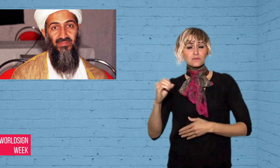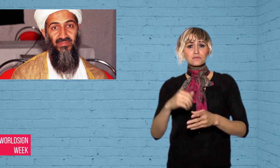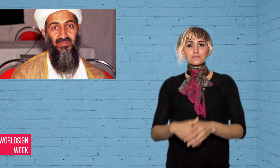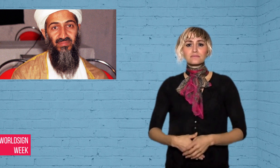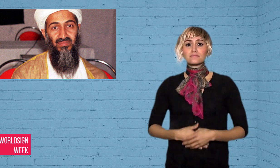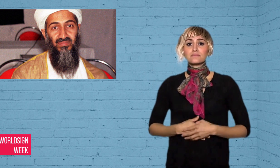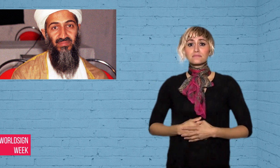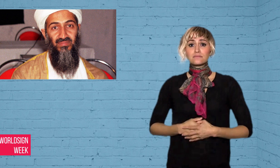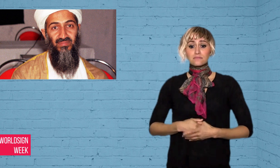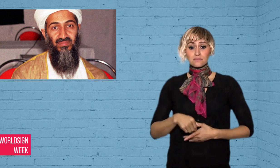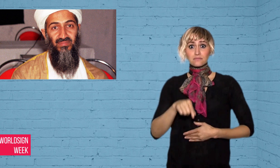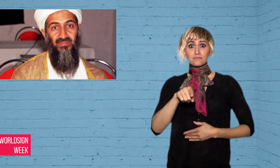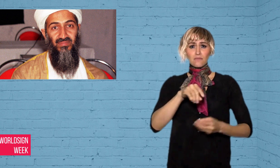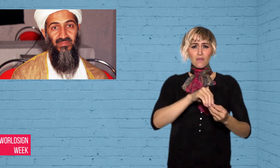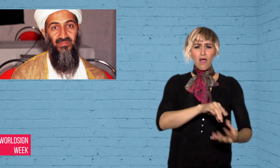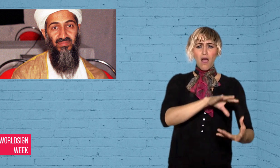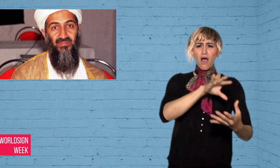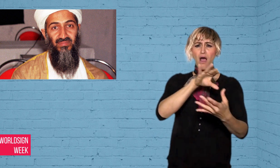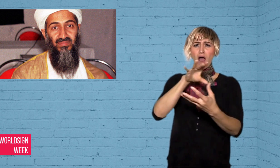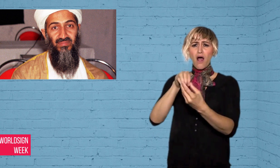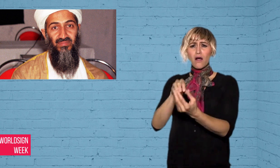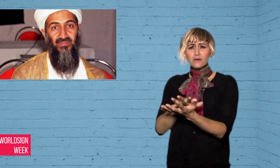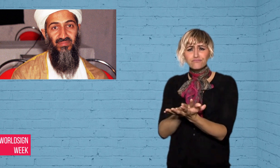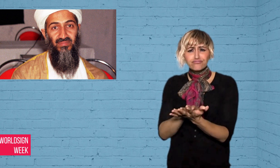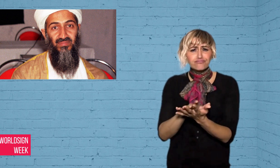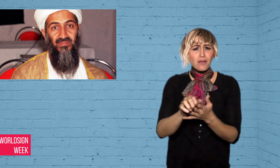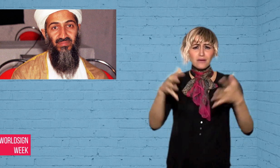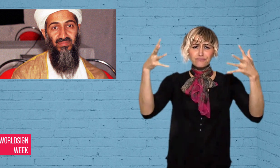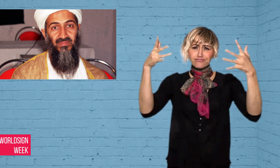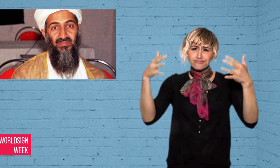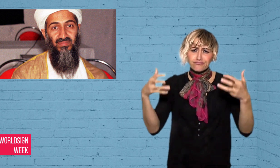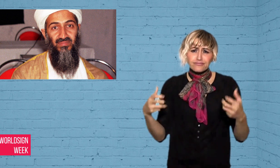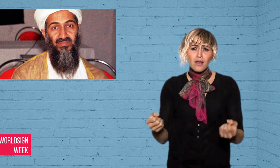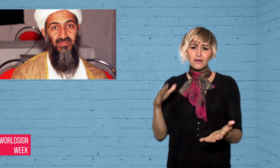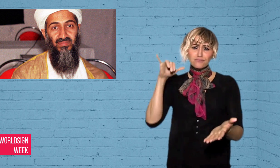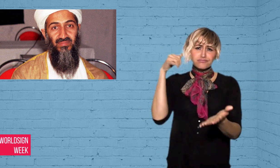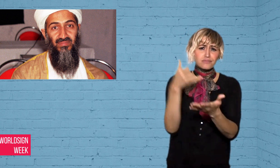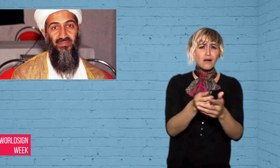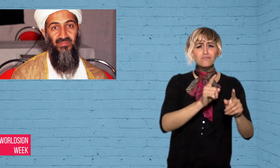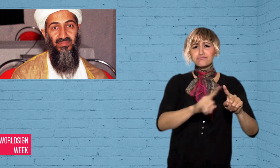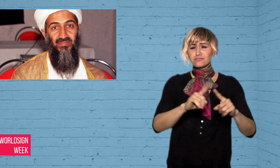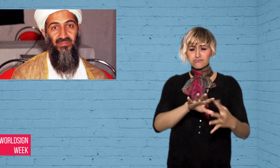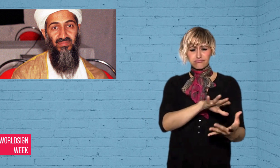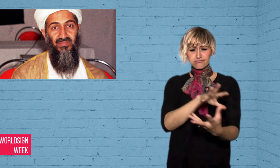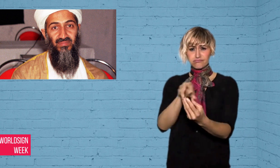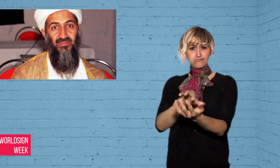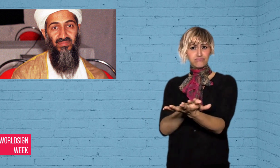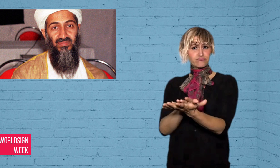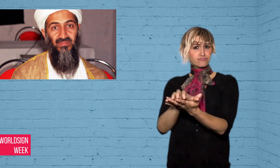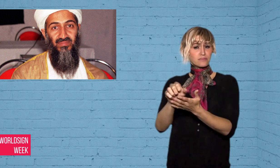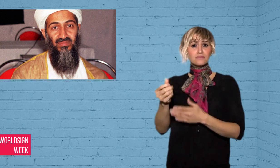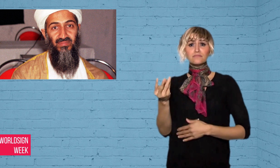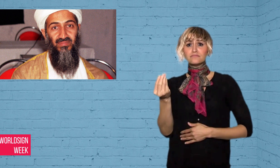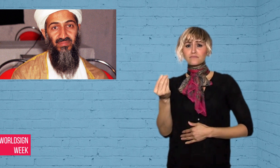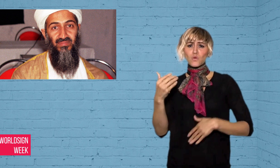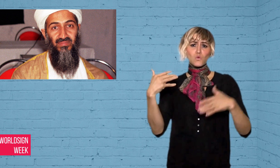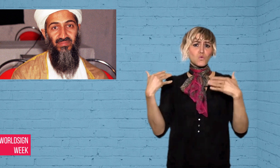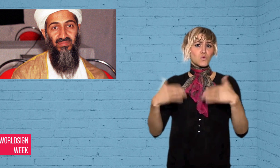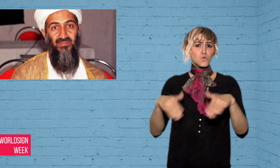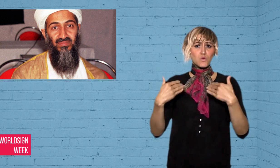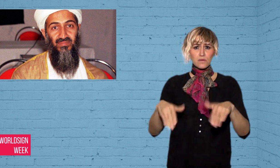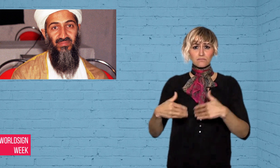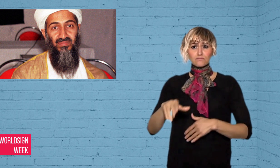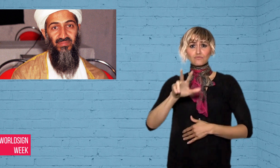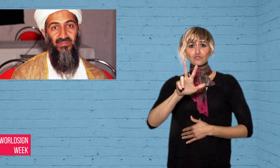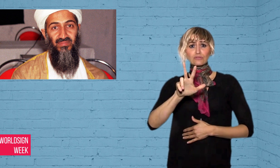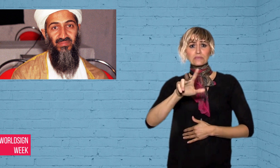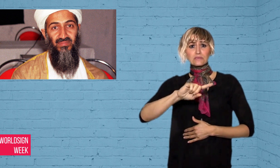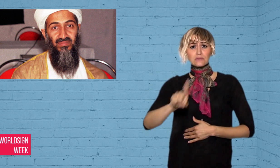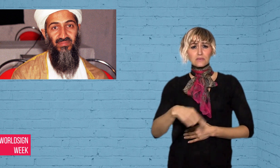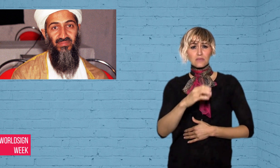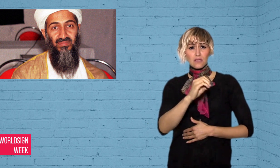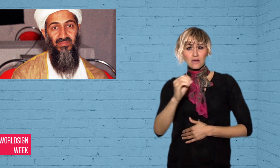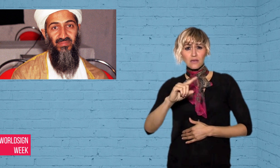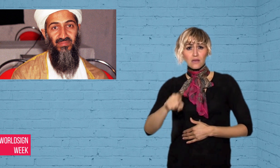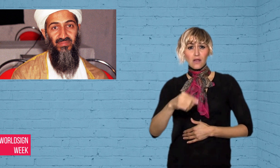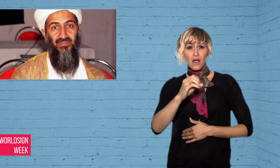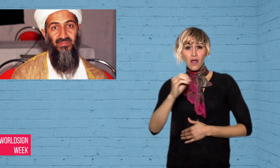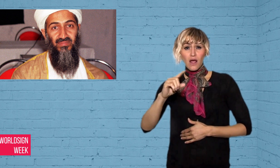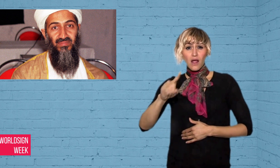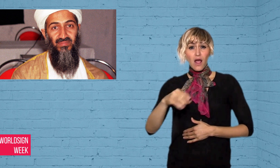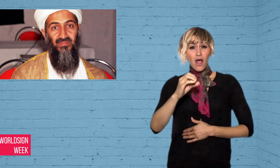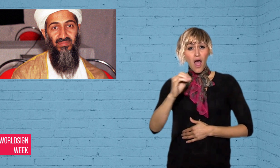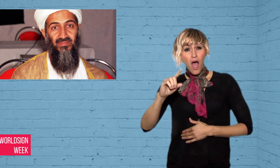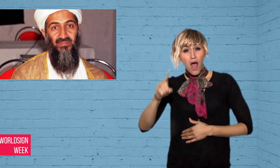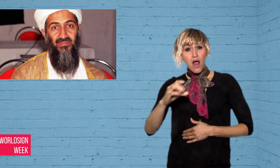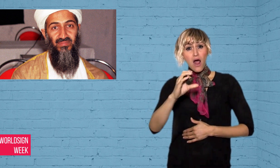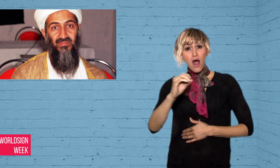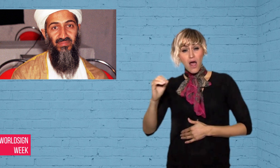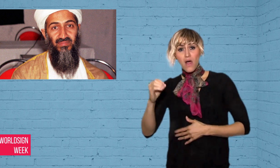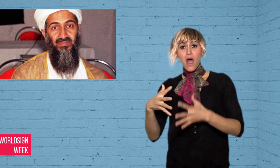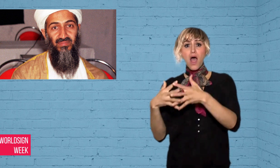The total cost of damage was around $3